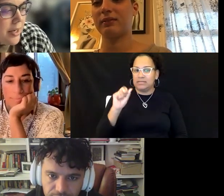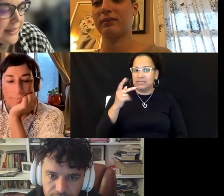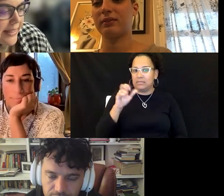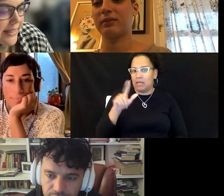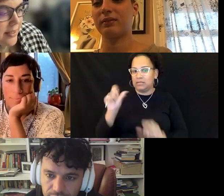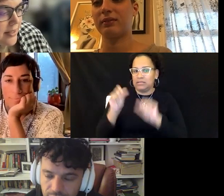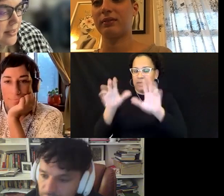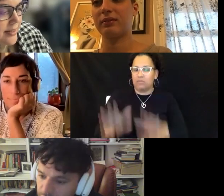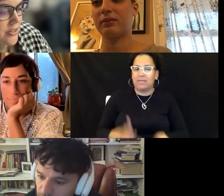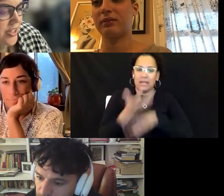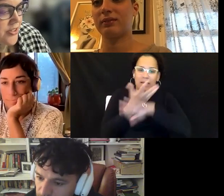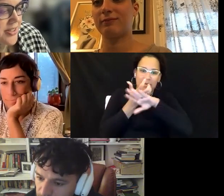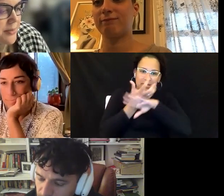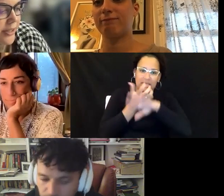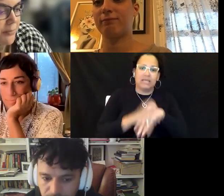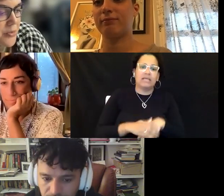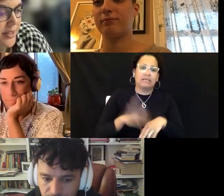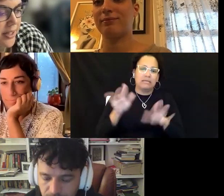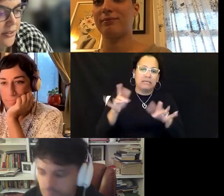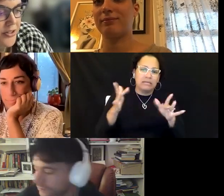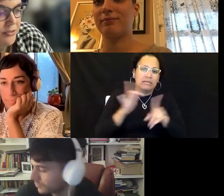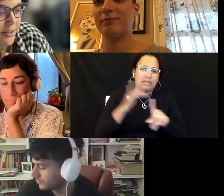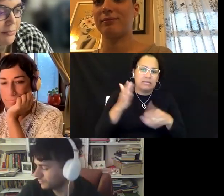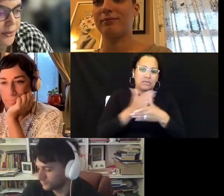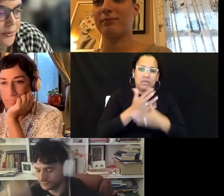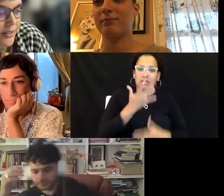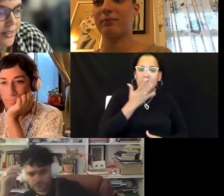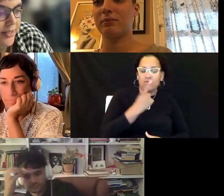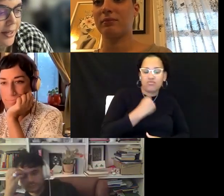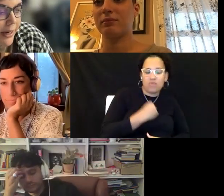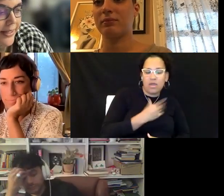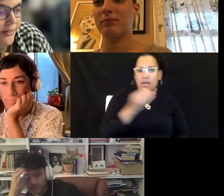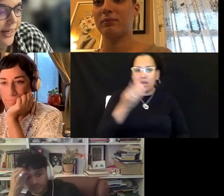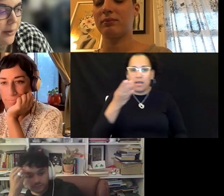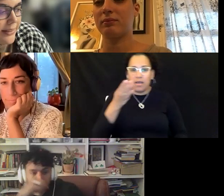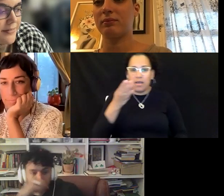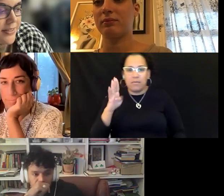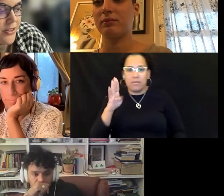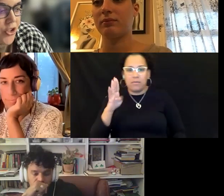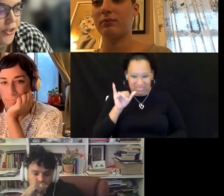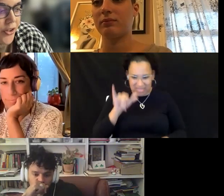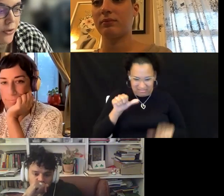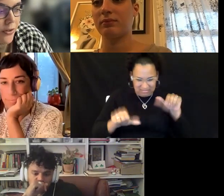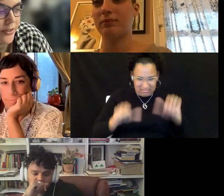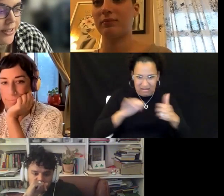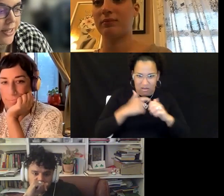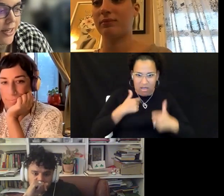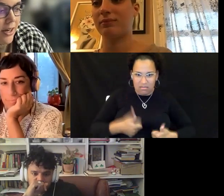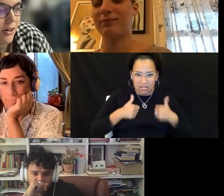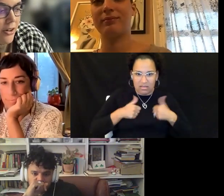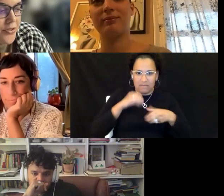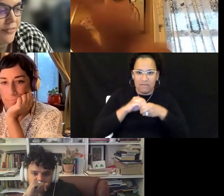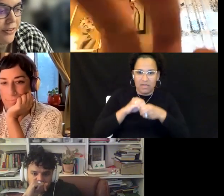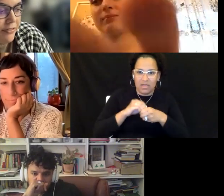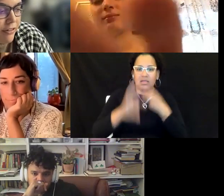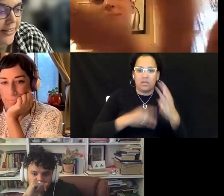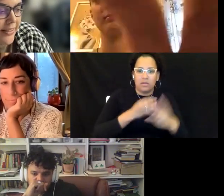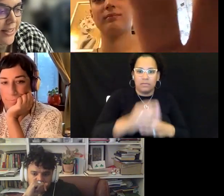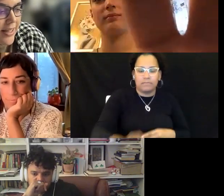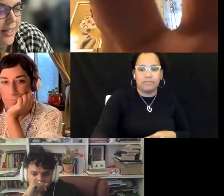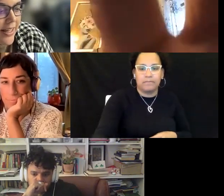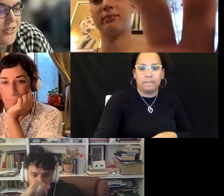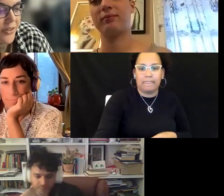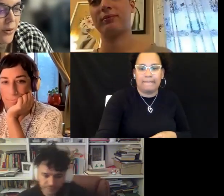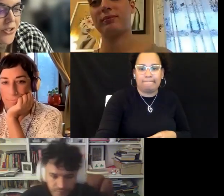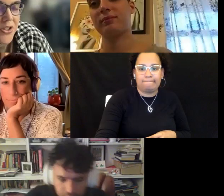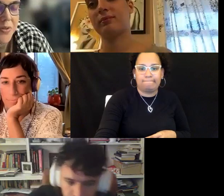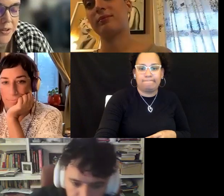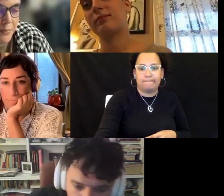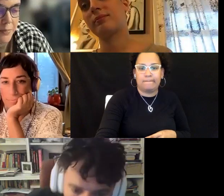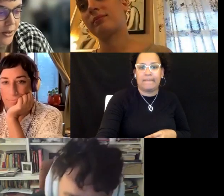Tate N. Oquendo: A plea until simmering between the colors red and blue that binary how I lived in the churning world a cauldron full of red answering questions with a bellow.